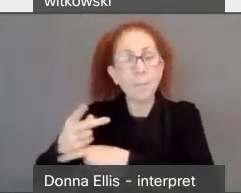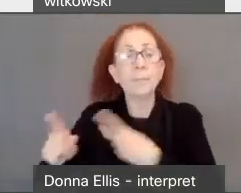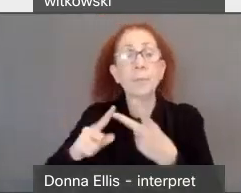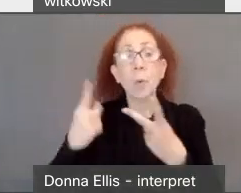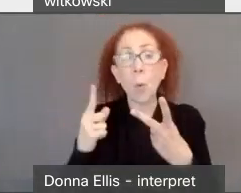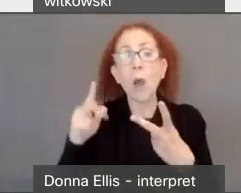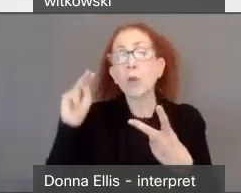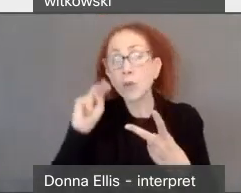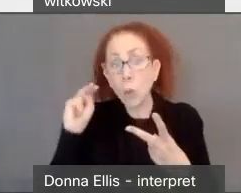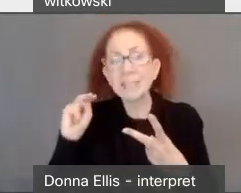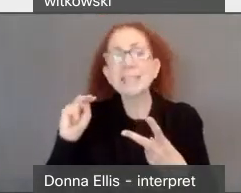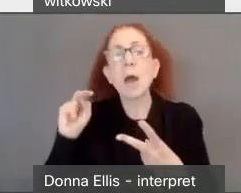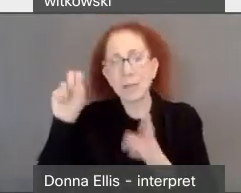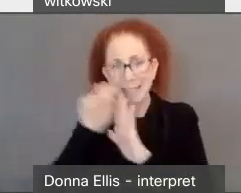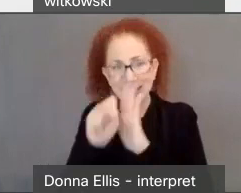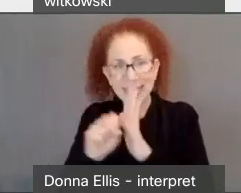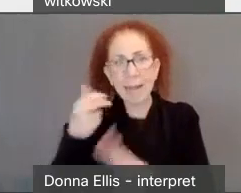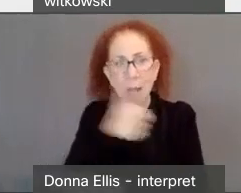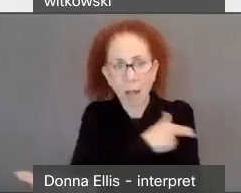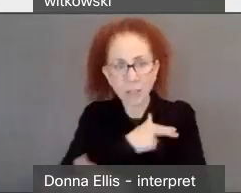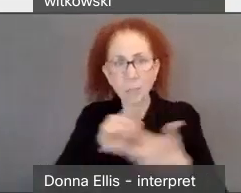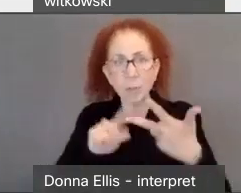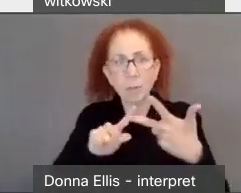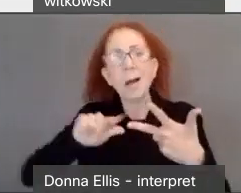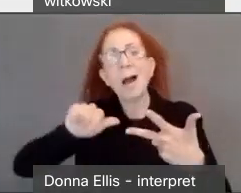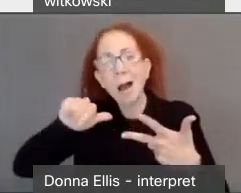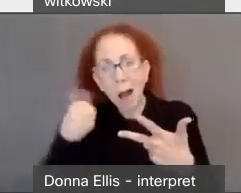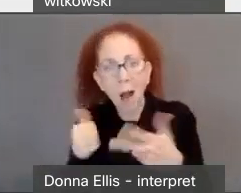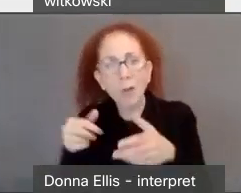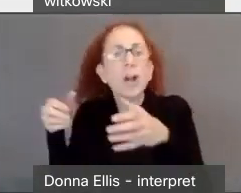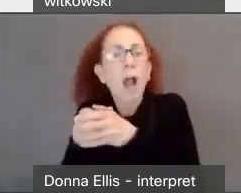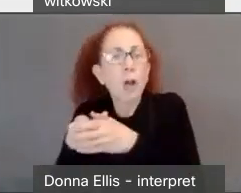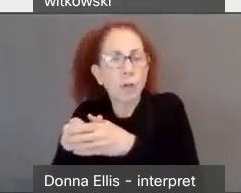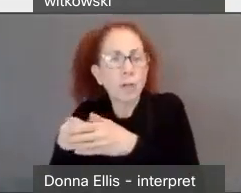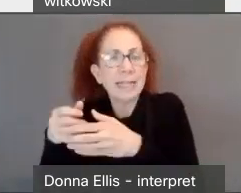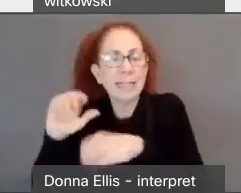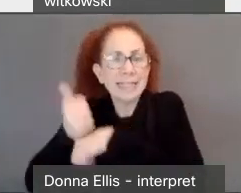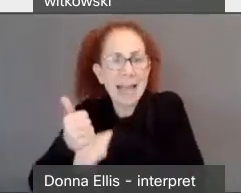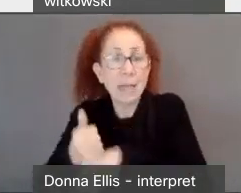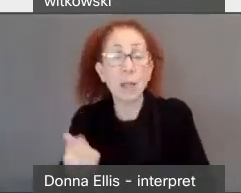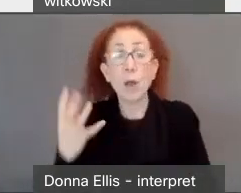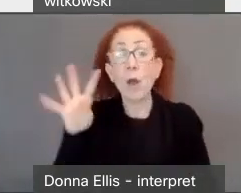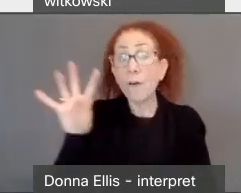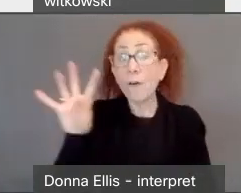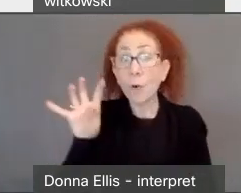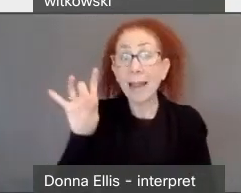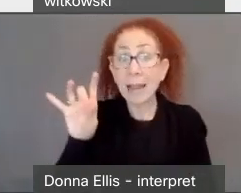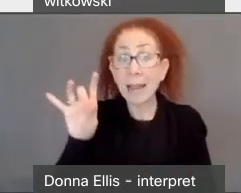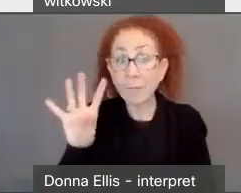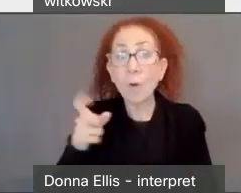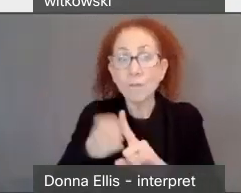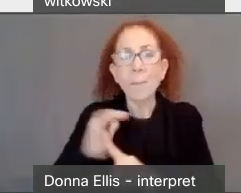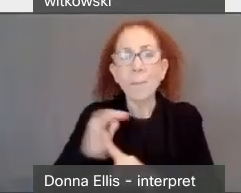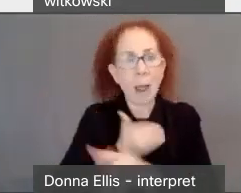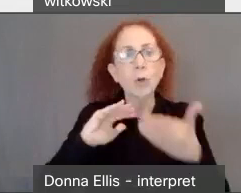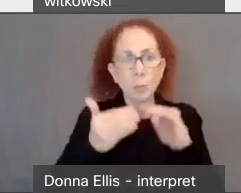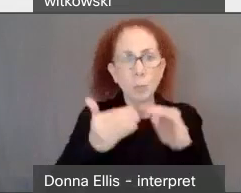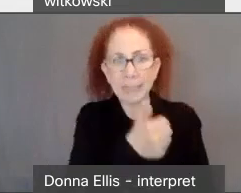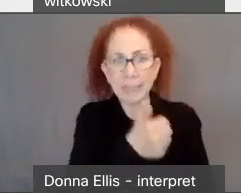State Hospital, one is from another congregate setting, and 484 from our community. These positive